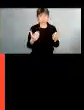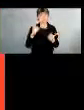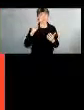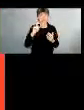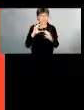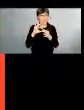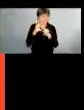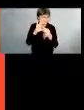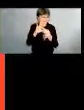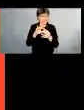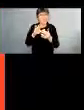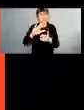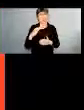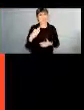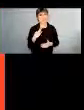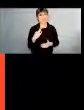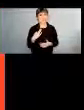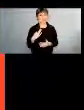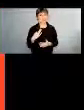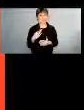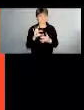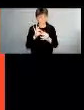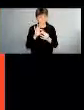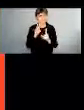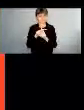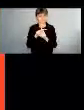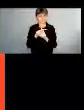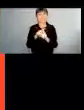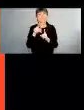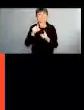application. You might consider including things that demonstrate